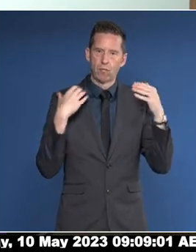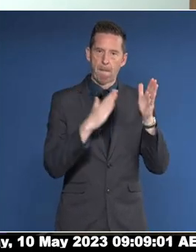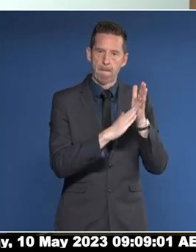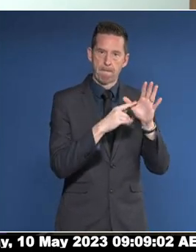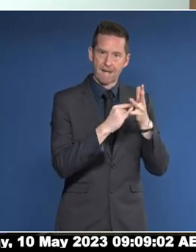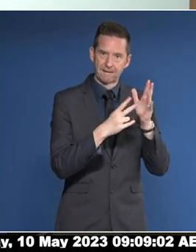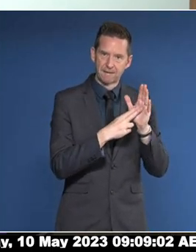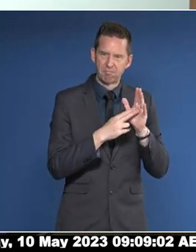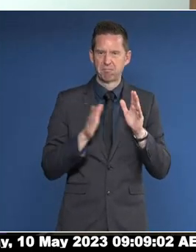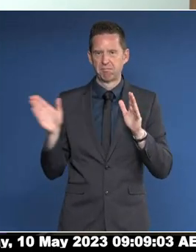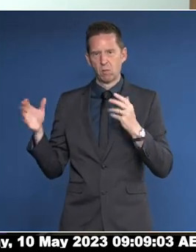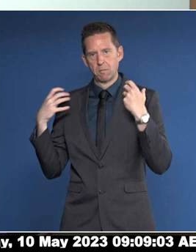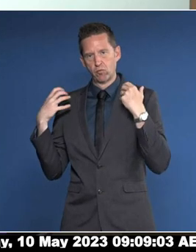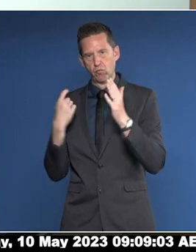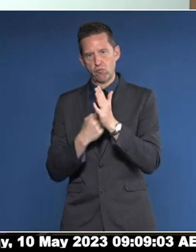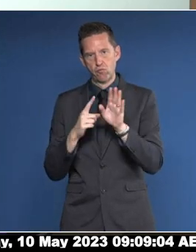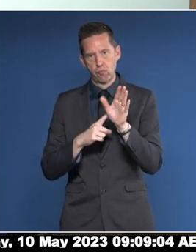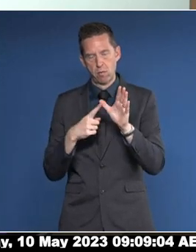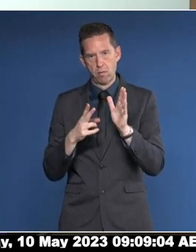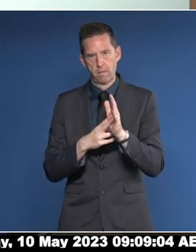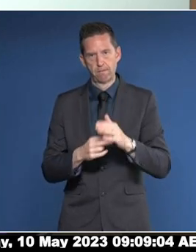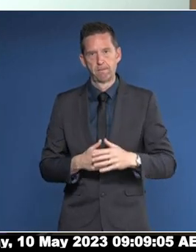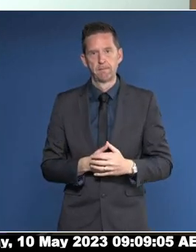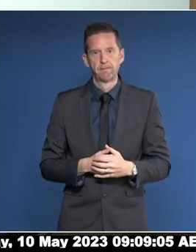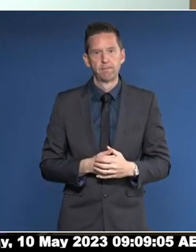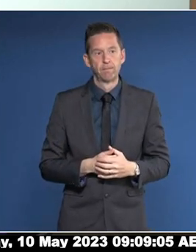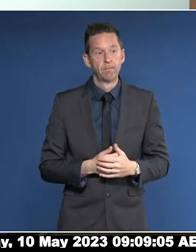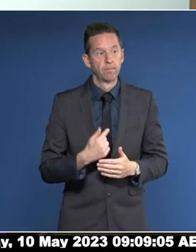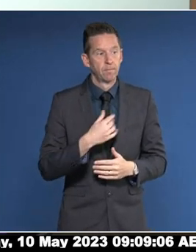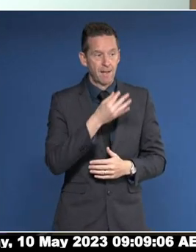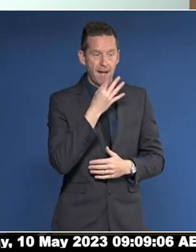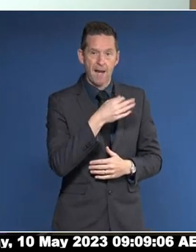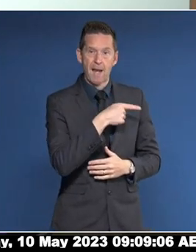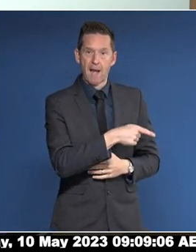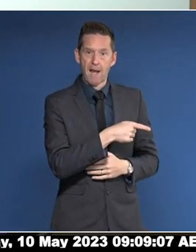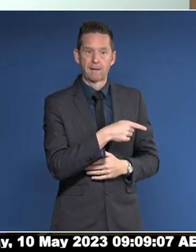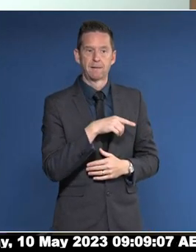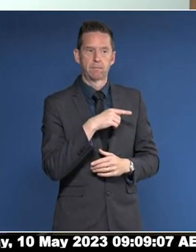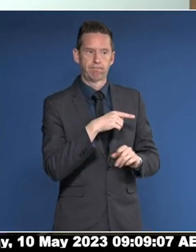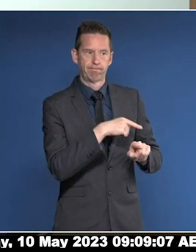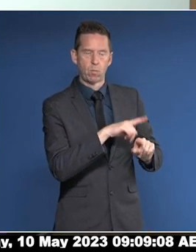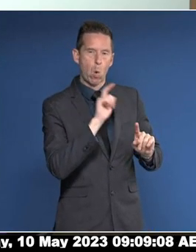I will ask the associate, who is down here, to - to your right - to read out to